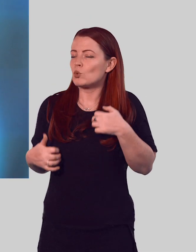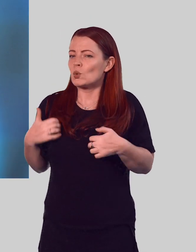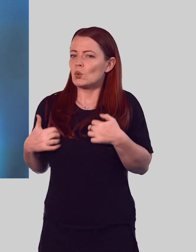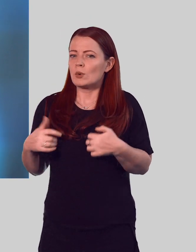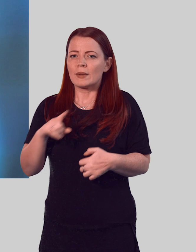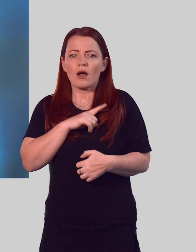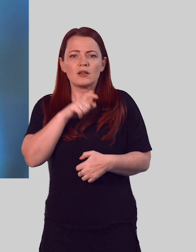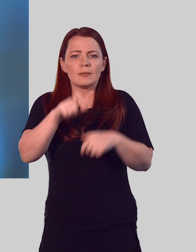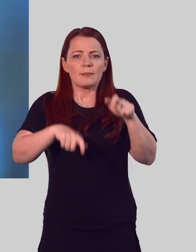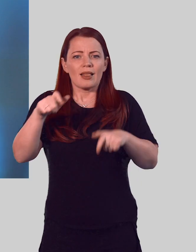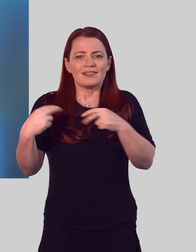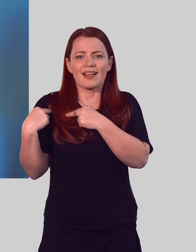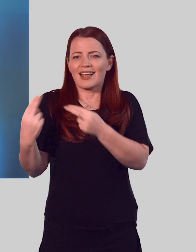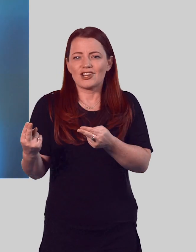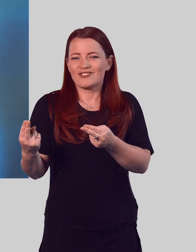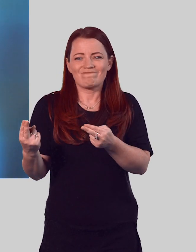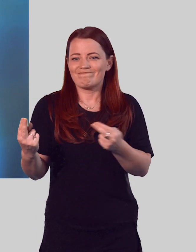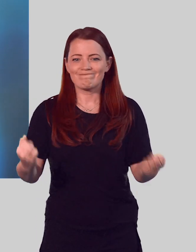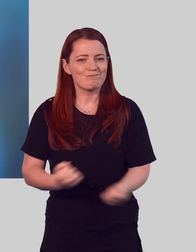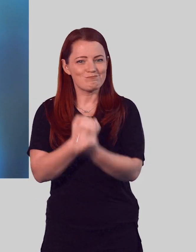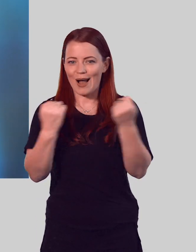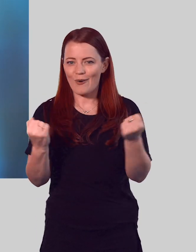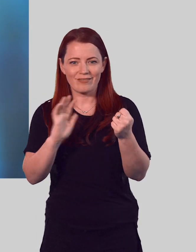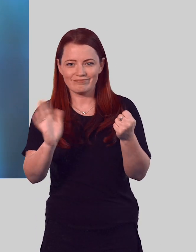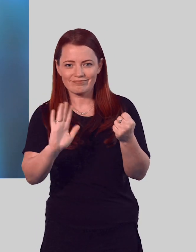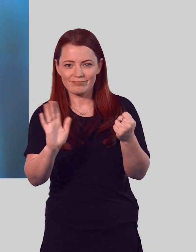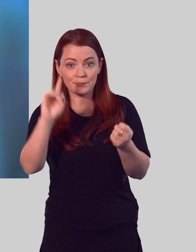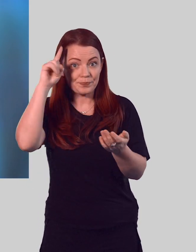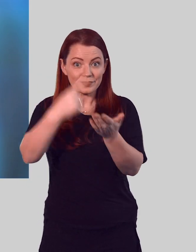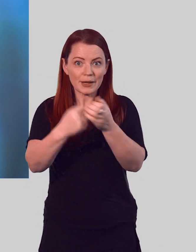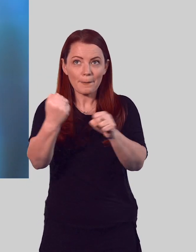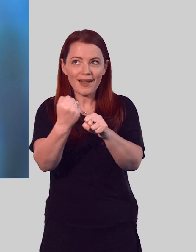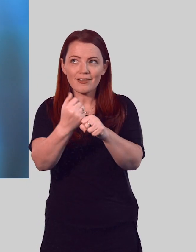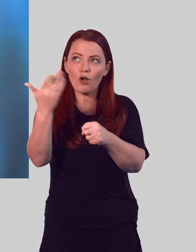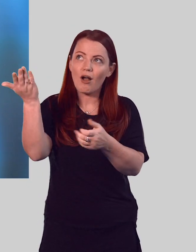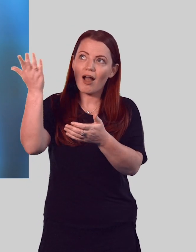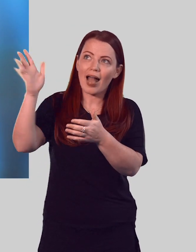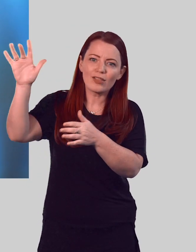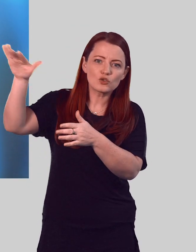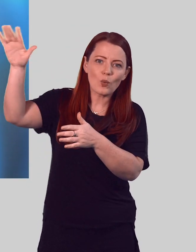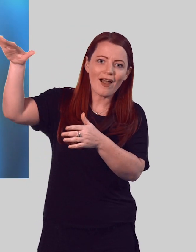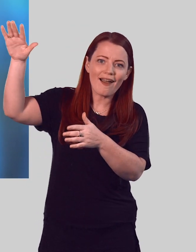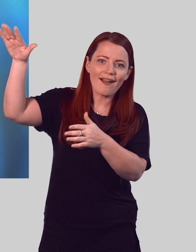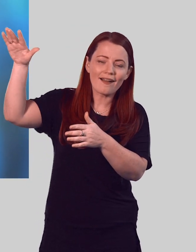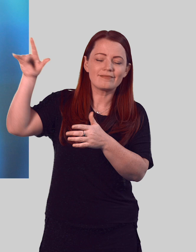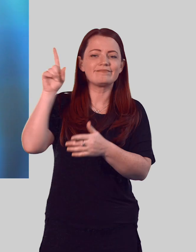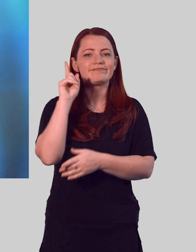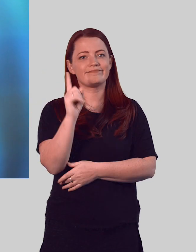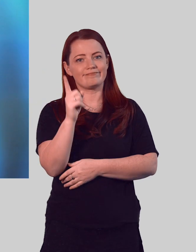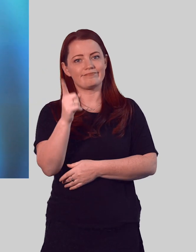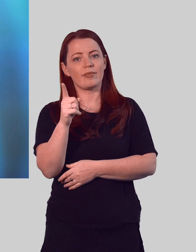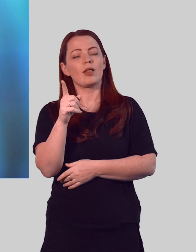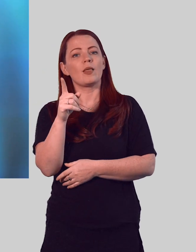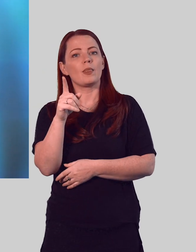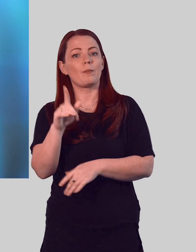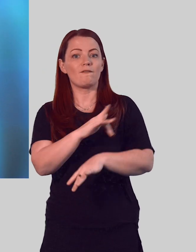have any real power, the big decision makers are elsewhere, hence the performance would be an apt vehicle to